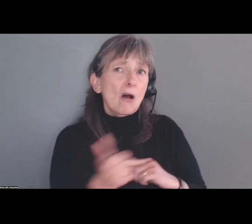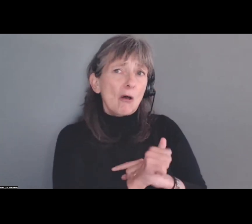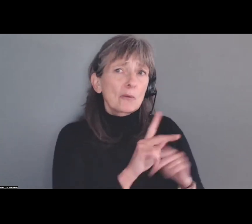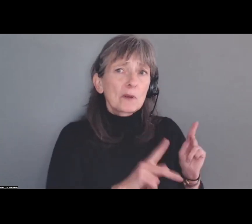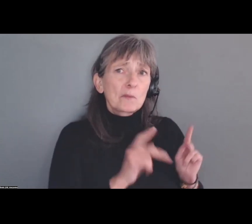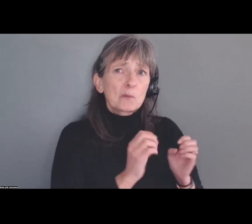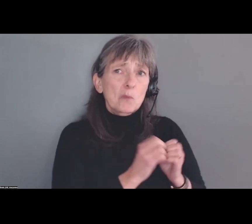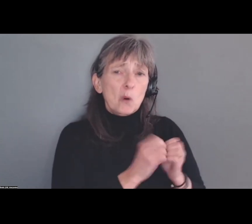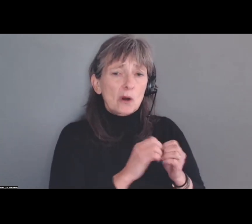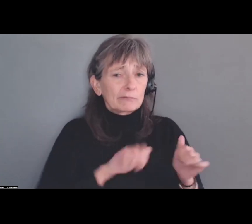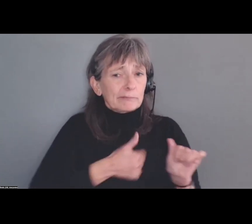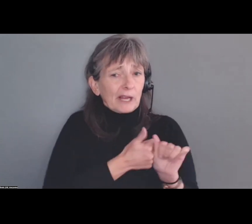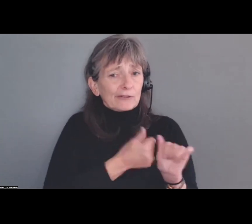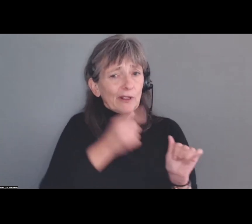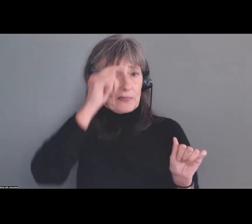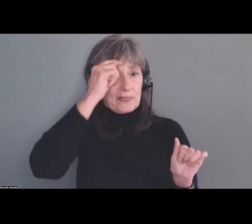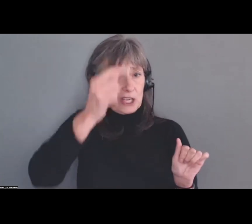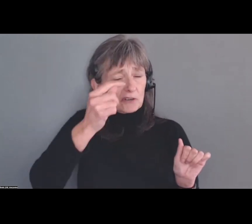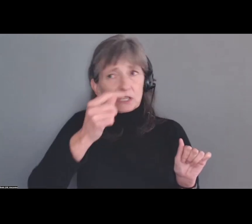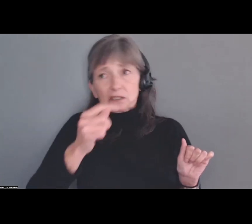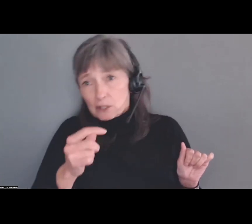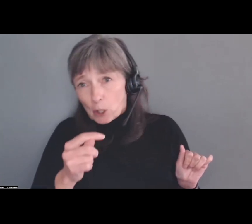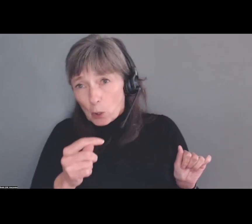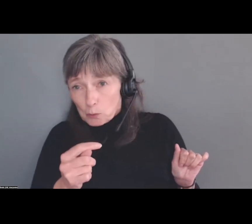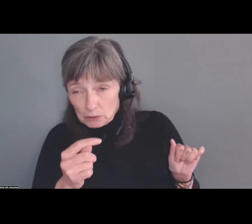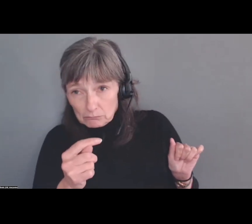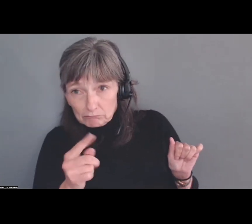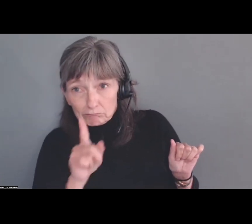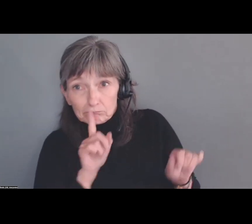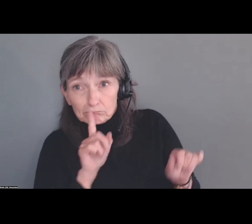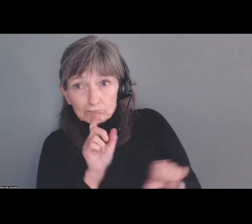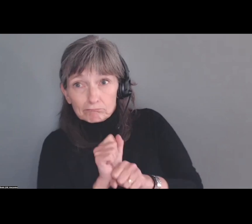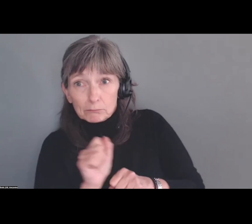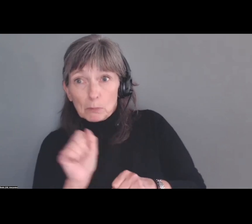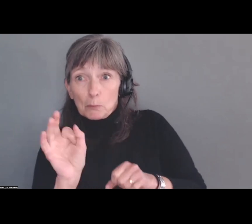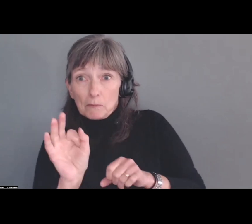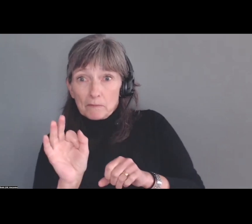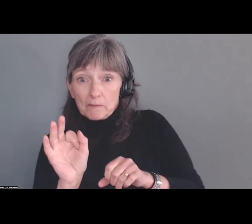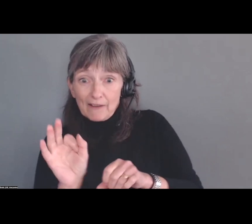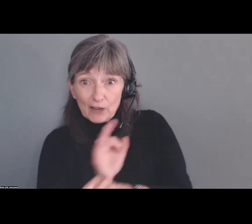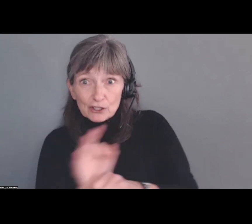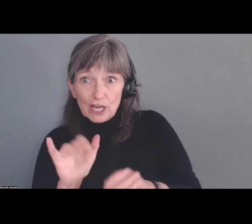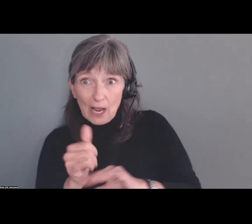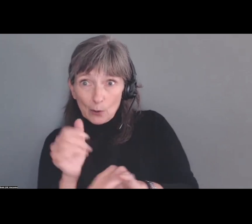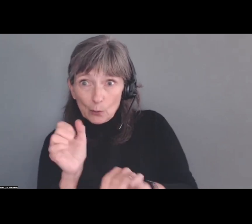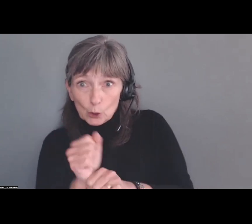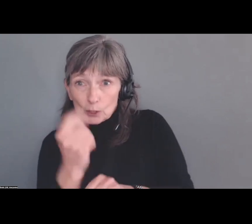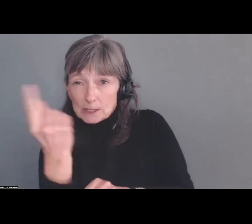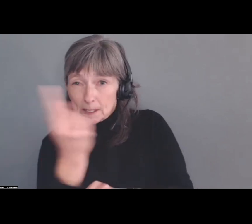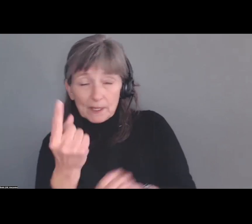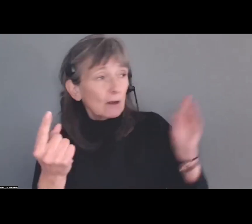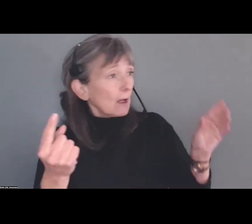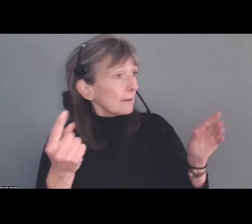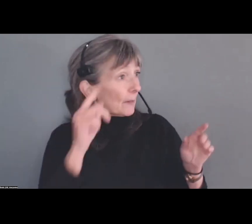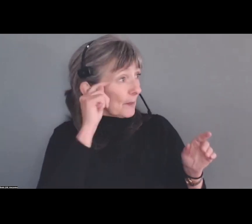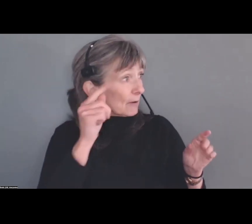makes sense to bring these together. And we can help them get through that process really quickly.